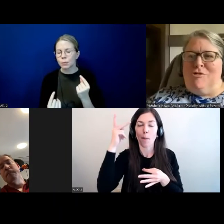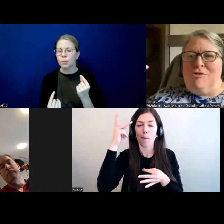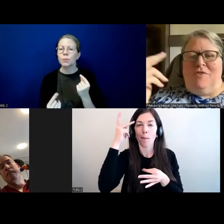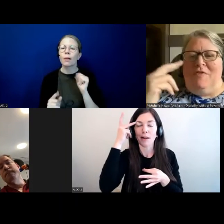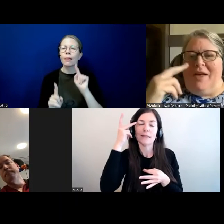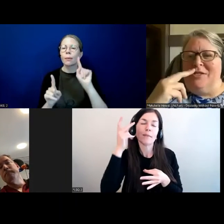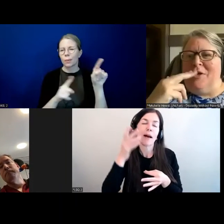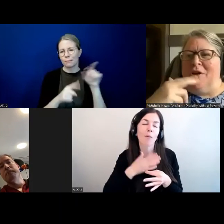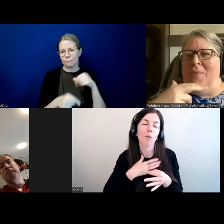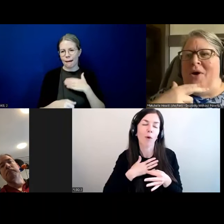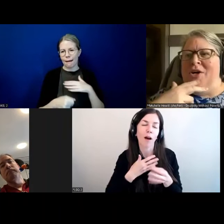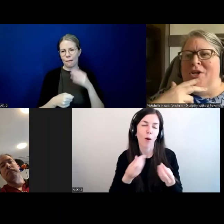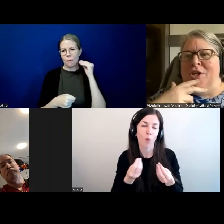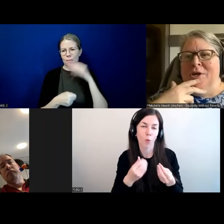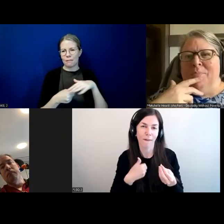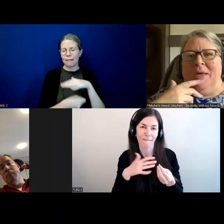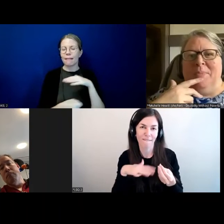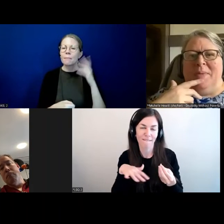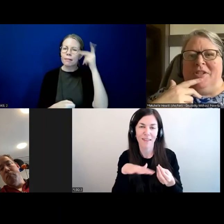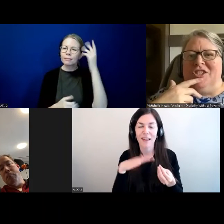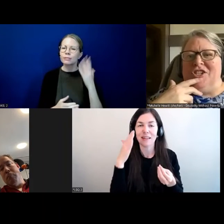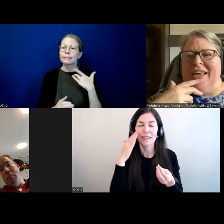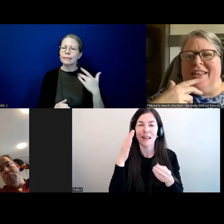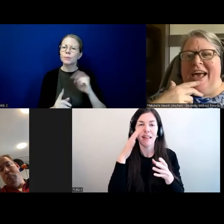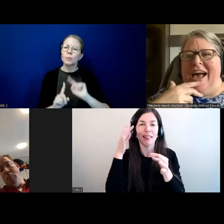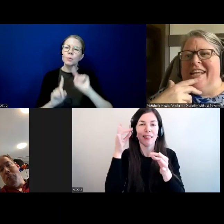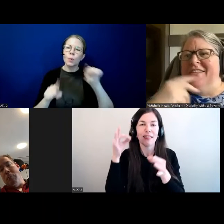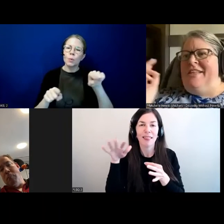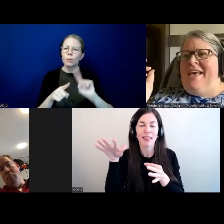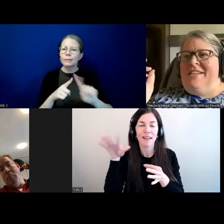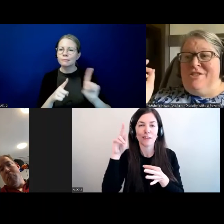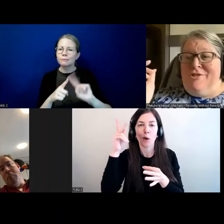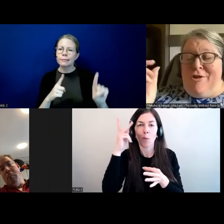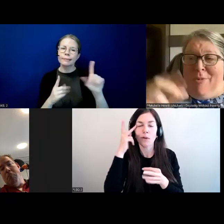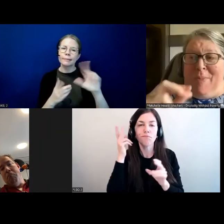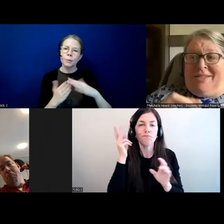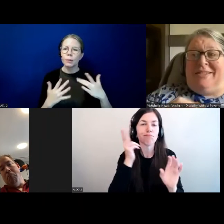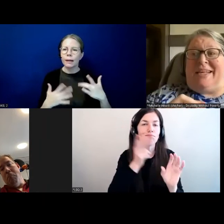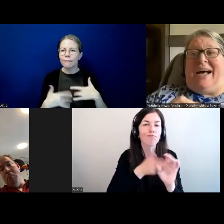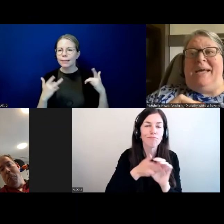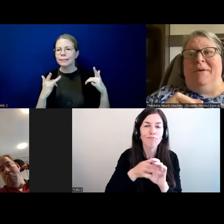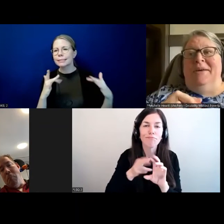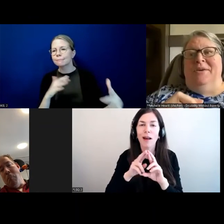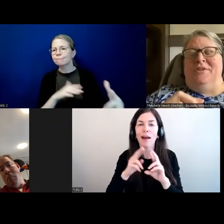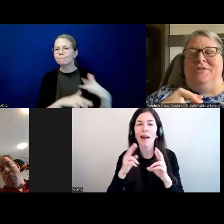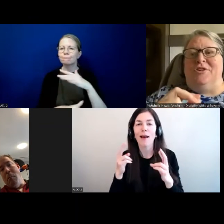THOSE SORTS OF EVENTS THAT GO ON. MEET PEOPLE AND SHAKE THEIR HANDS. THERE'S NO BETTER TIME